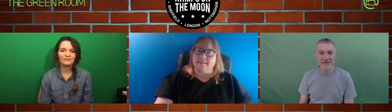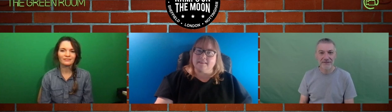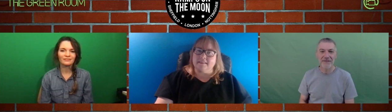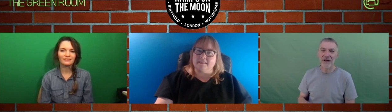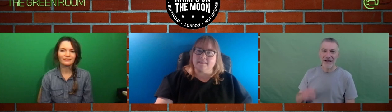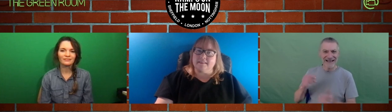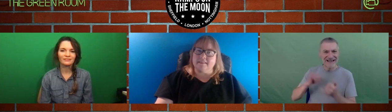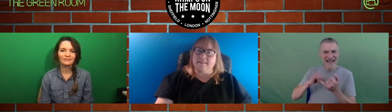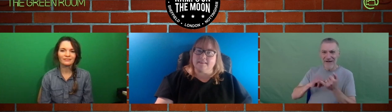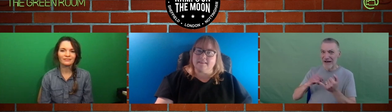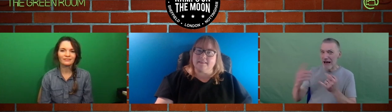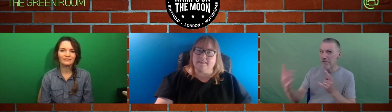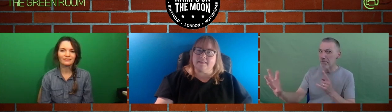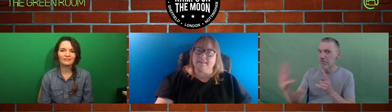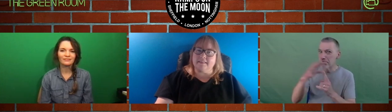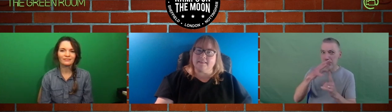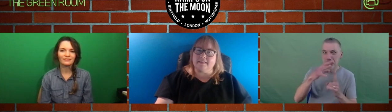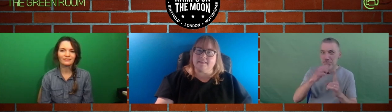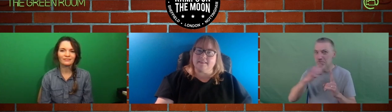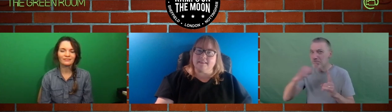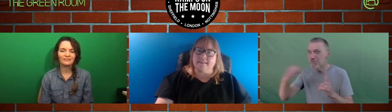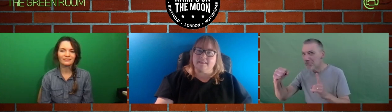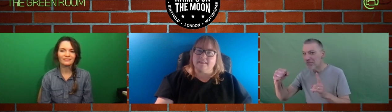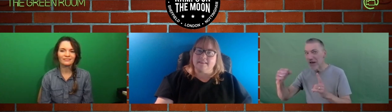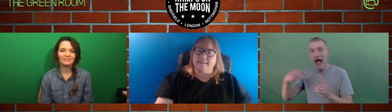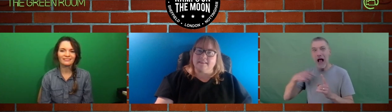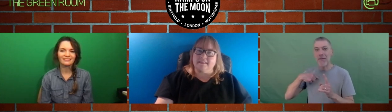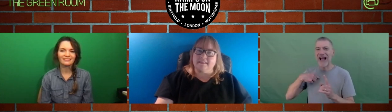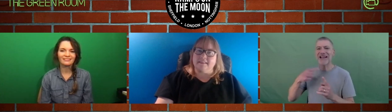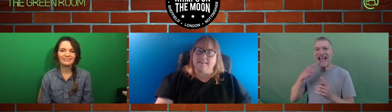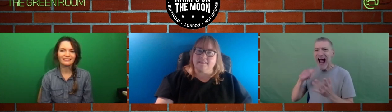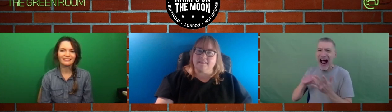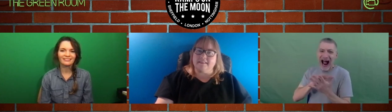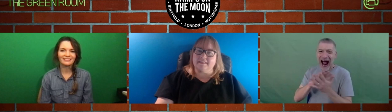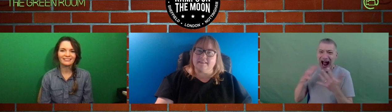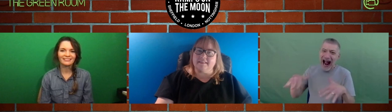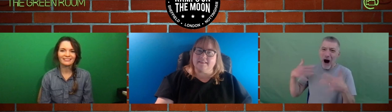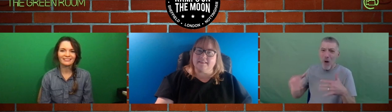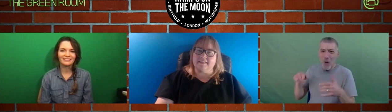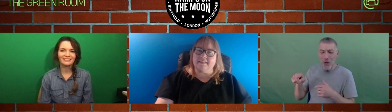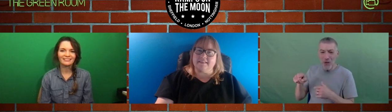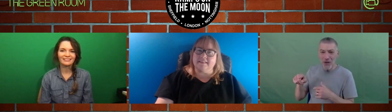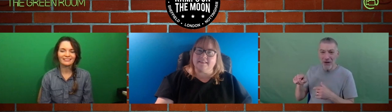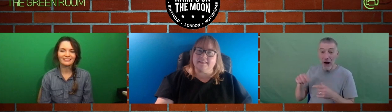back and then and grabs my arm and I say ow and then everyone's like